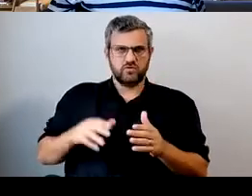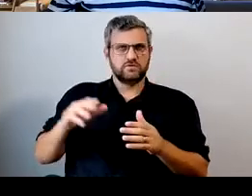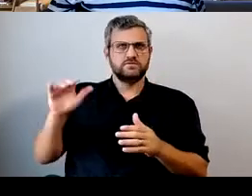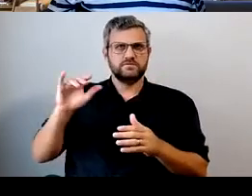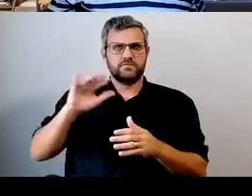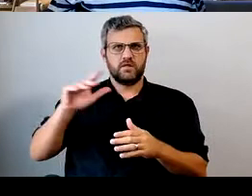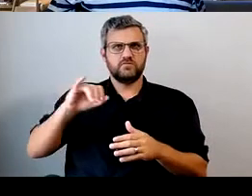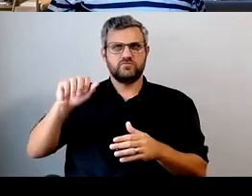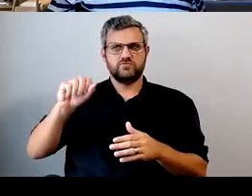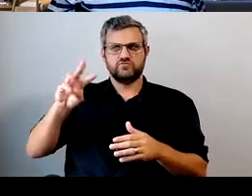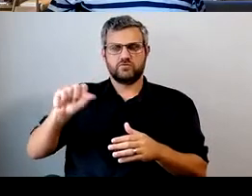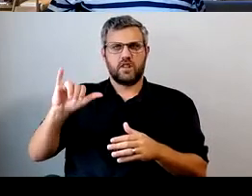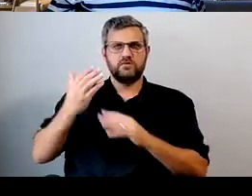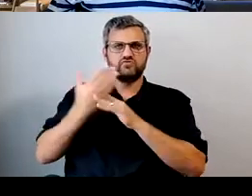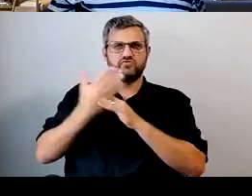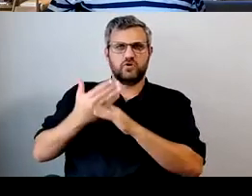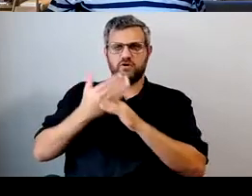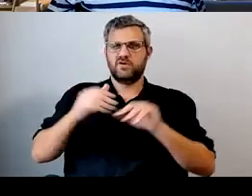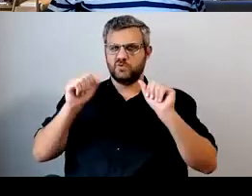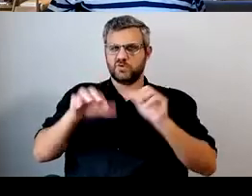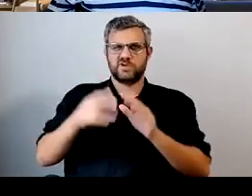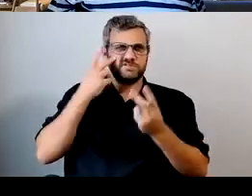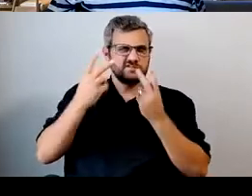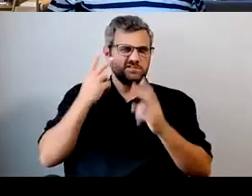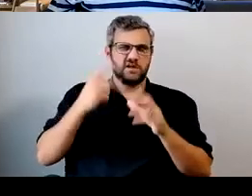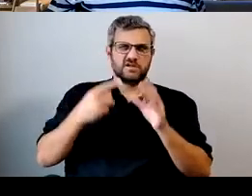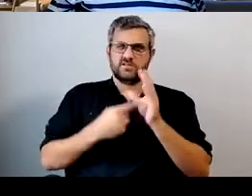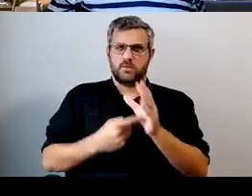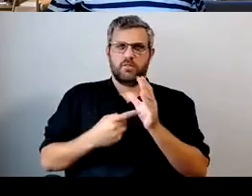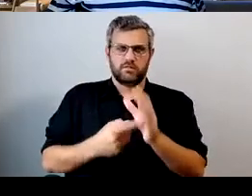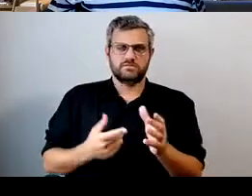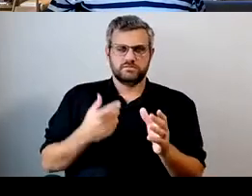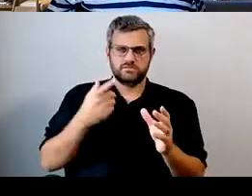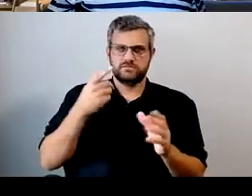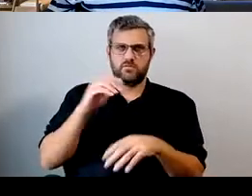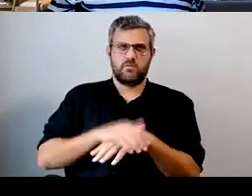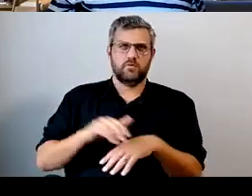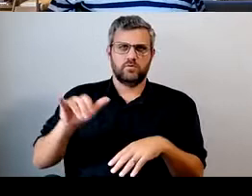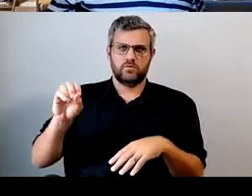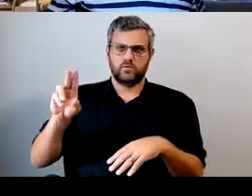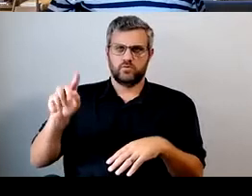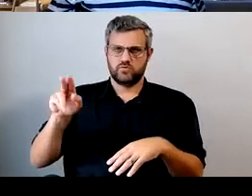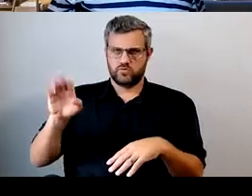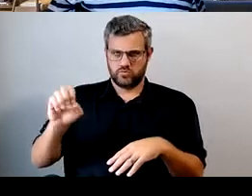And you can find examples of that on YouTube, you can look for a video with samples.